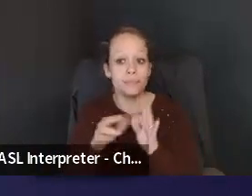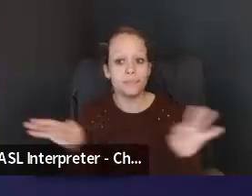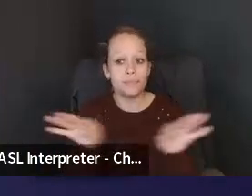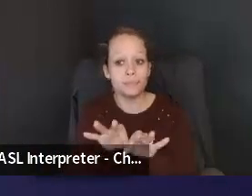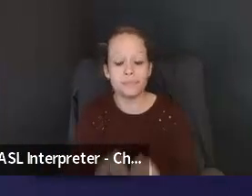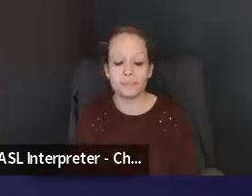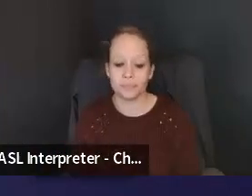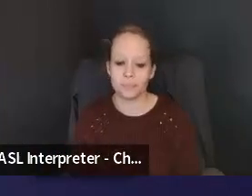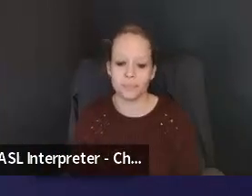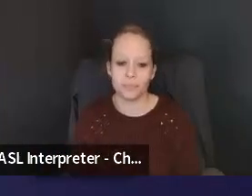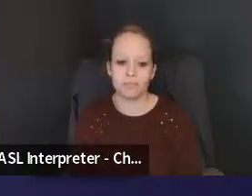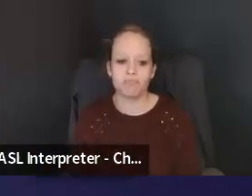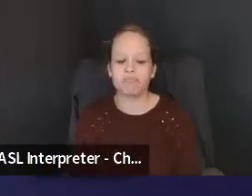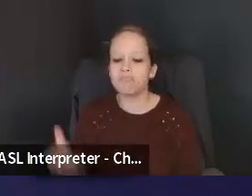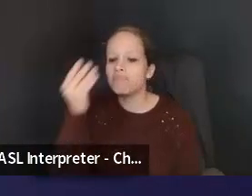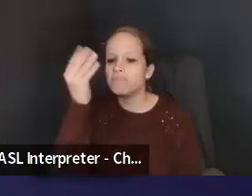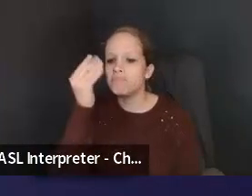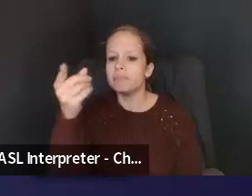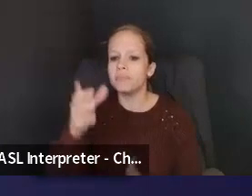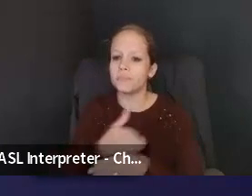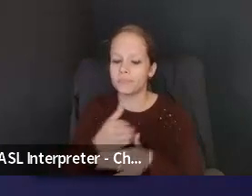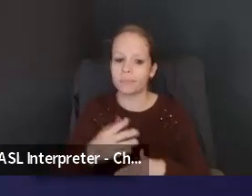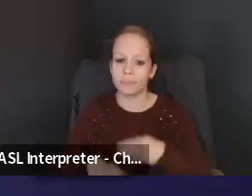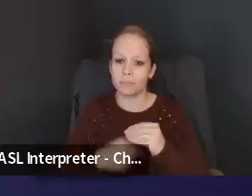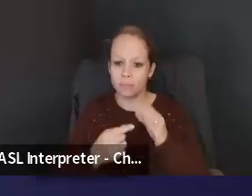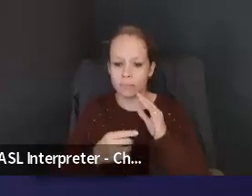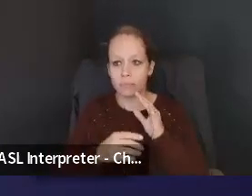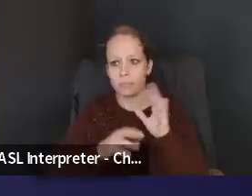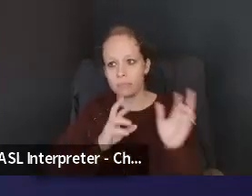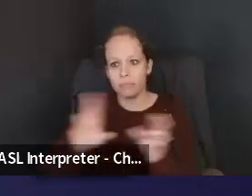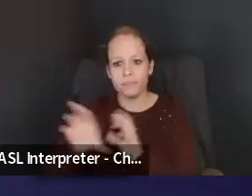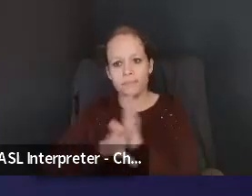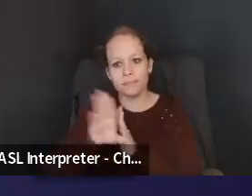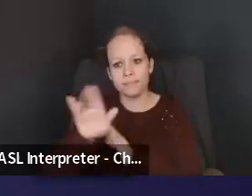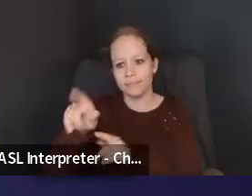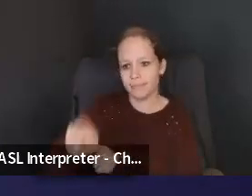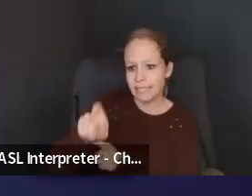What insights would you share with us about preparing that need section. Dr. Gooden: Well,